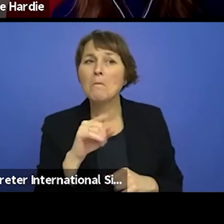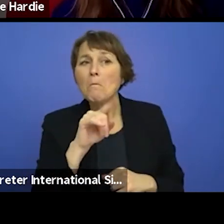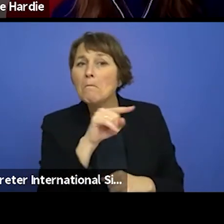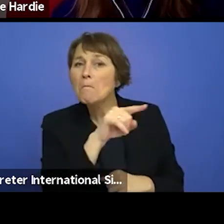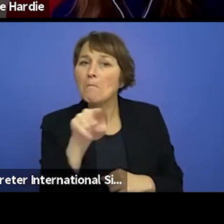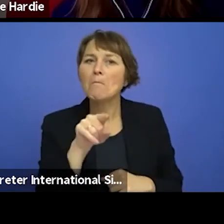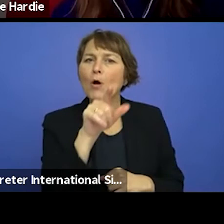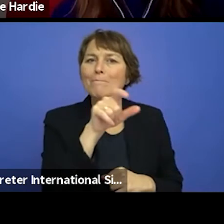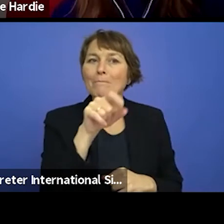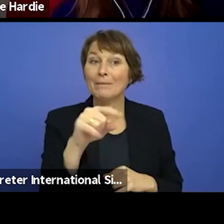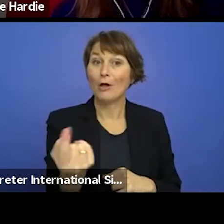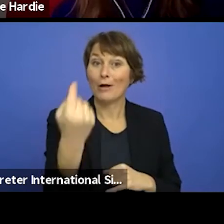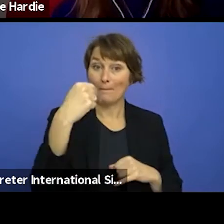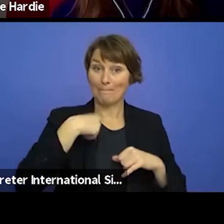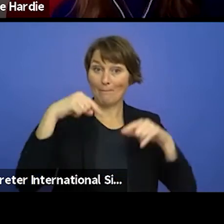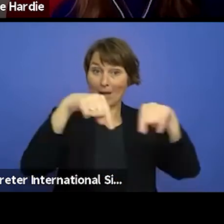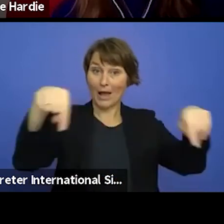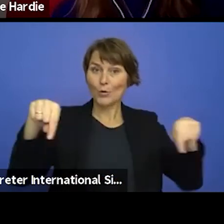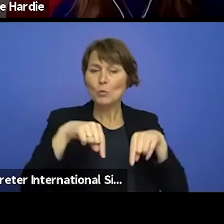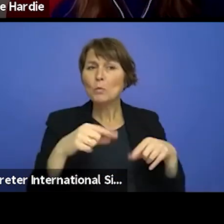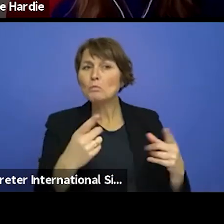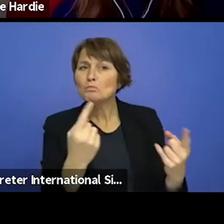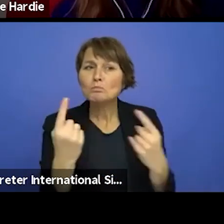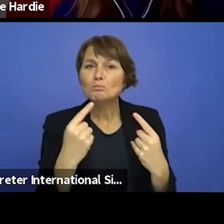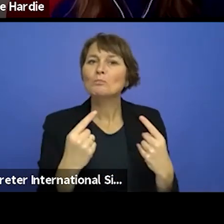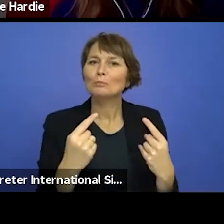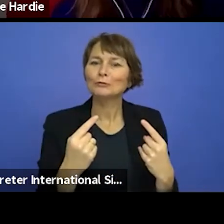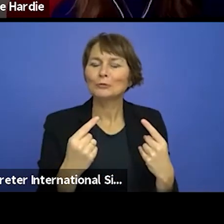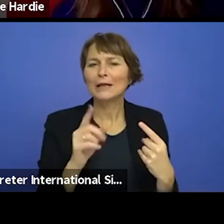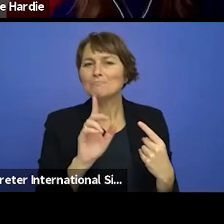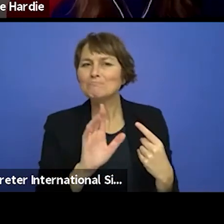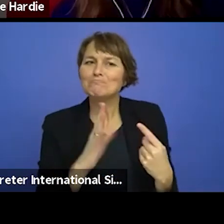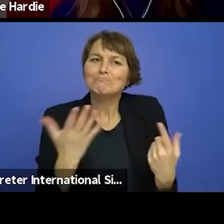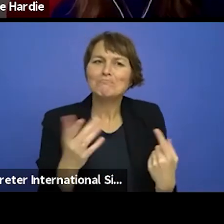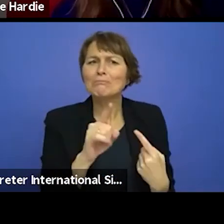with so many topics here today, so it depends on what you want and what you need us to talk about.